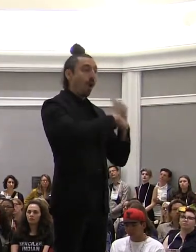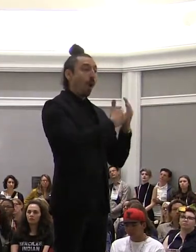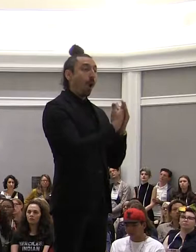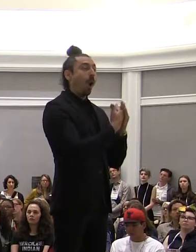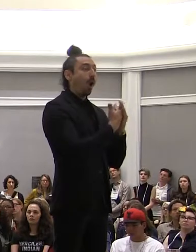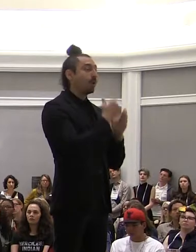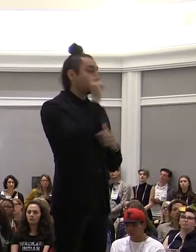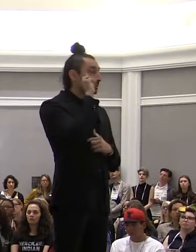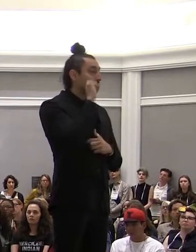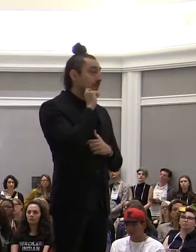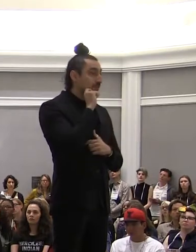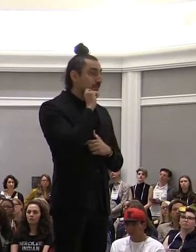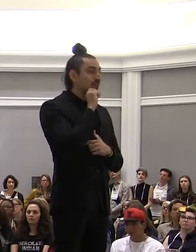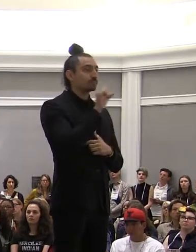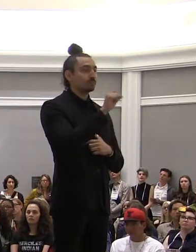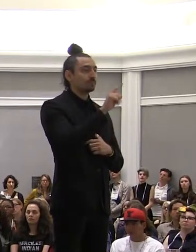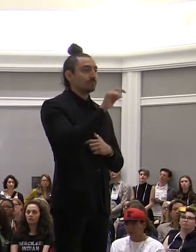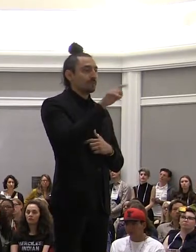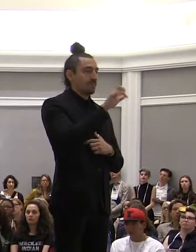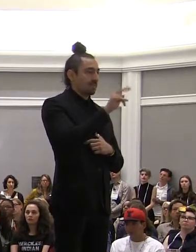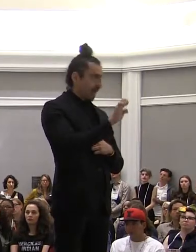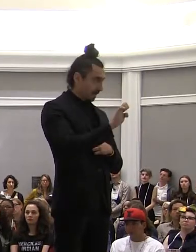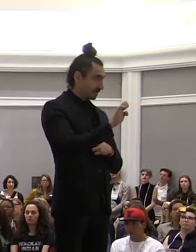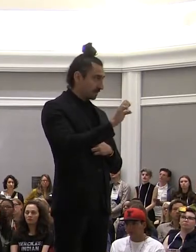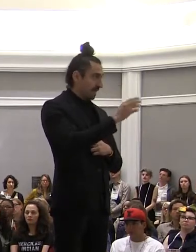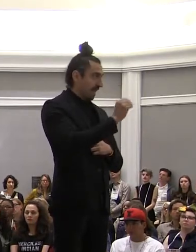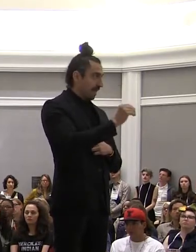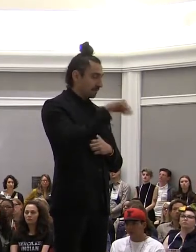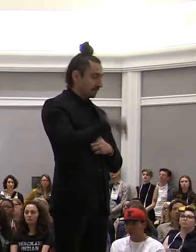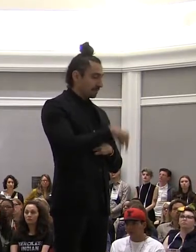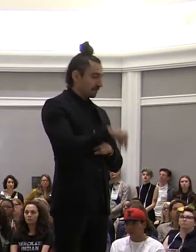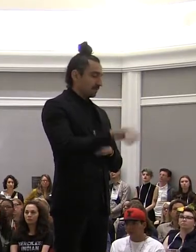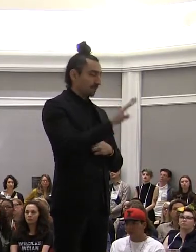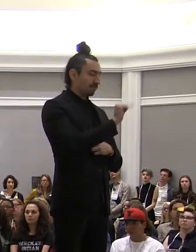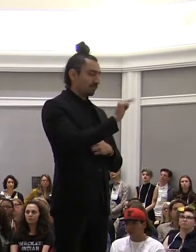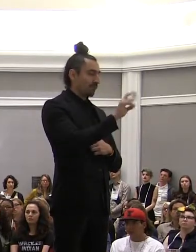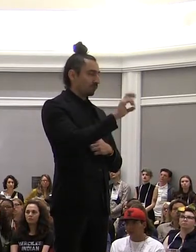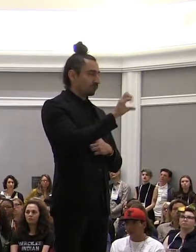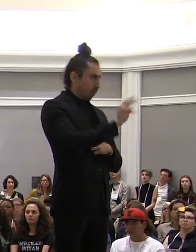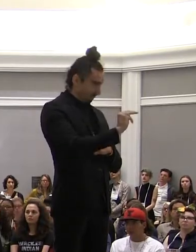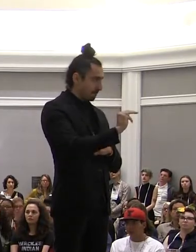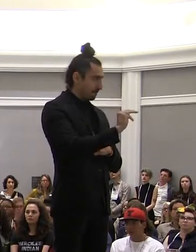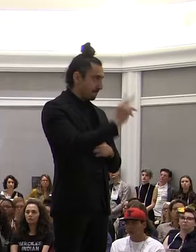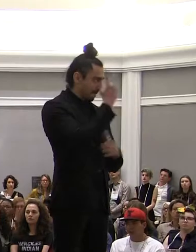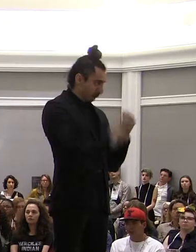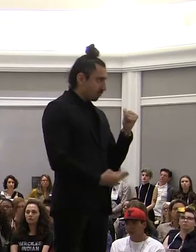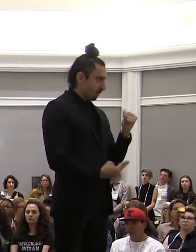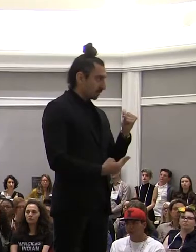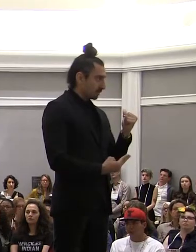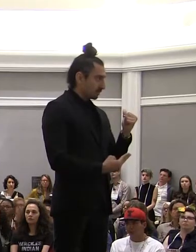that 23rd level and the ballroom level downstairs, as well as in the conference spaces we're using in the Dunaway